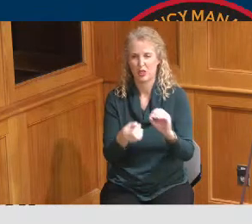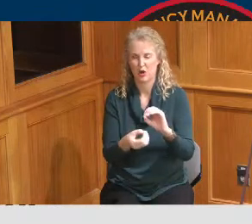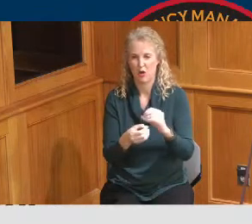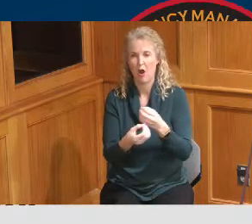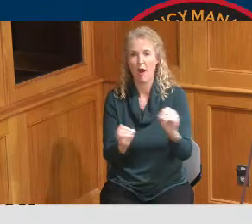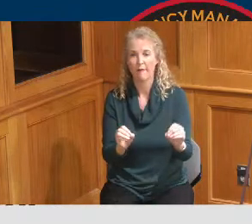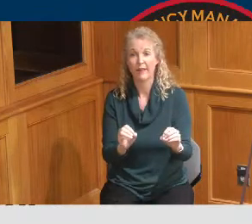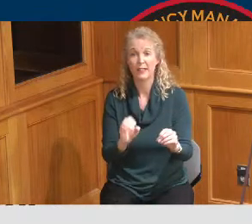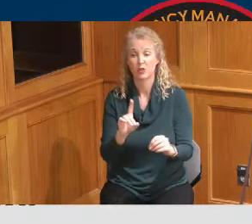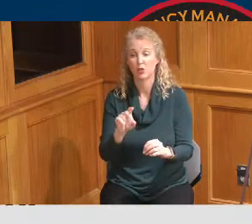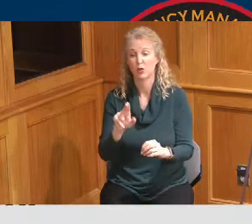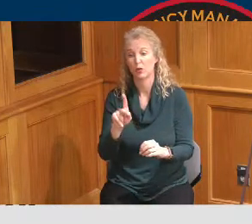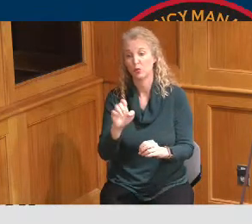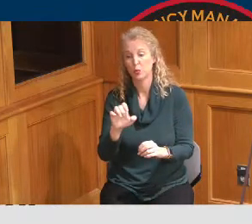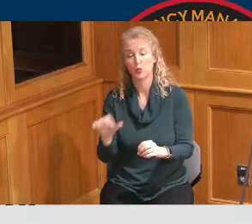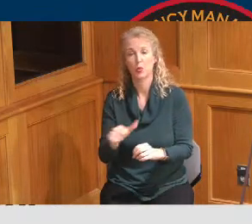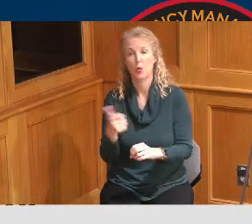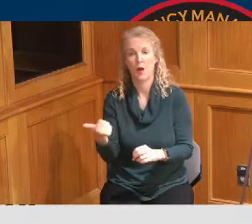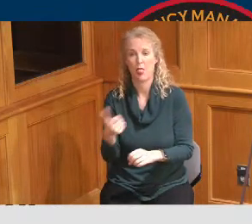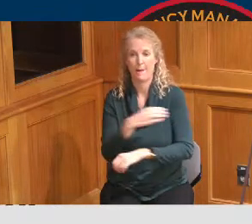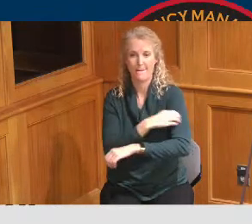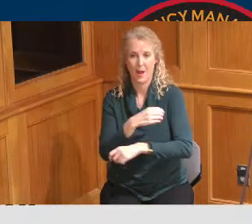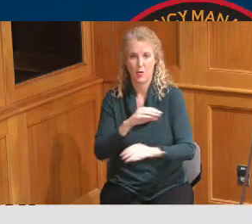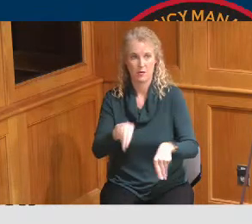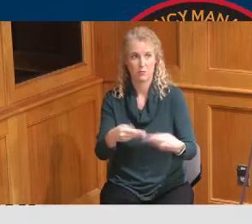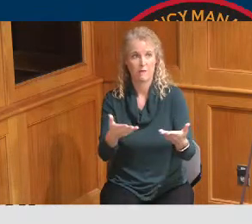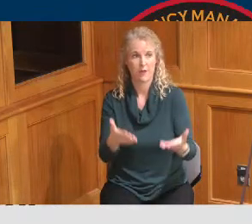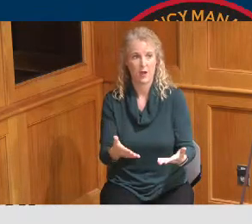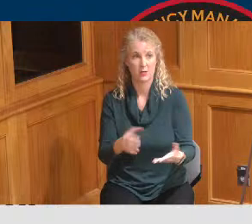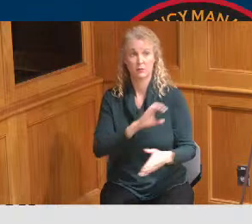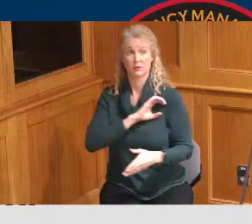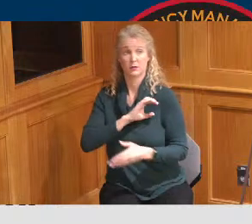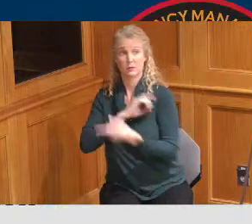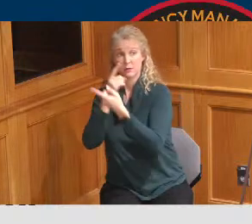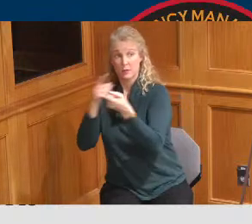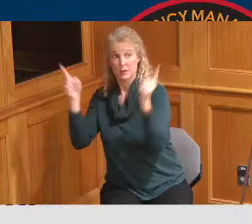other energy providers in the in in the county Sheriff's office works with us to coordinate law